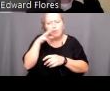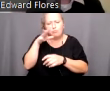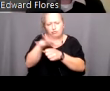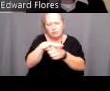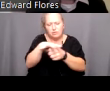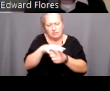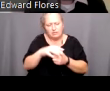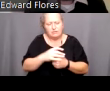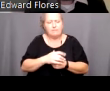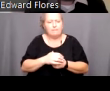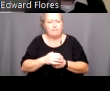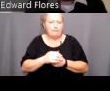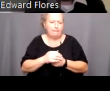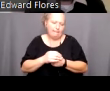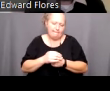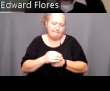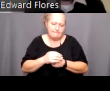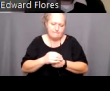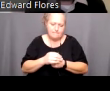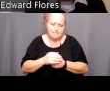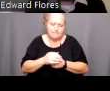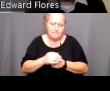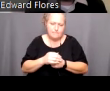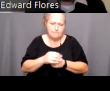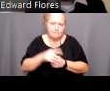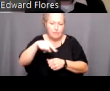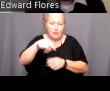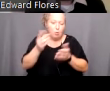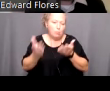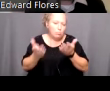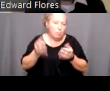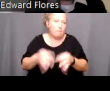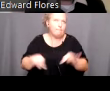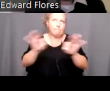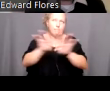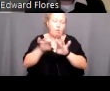This is probably the most important thing I would want to communicate at